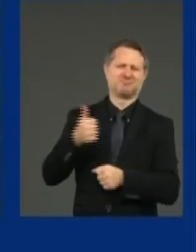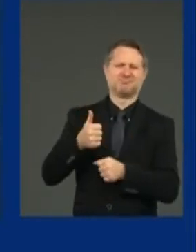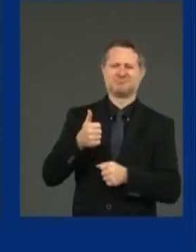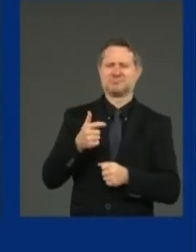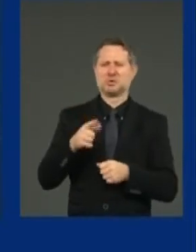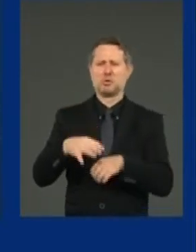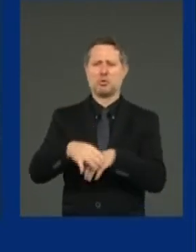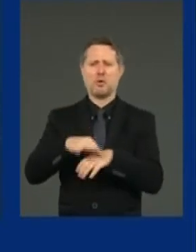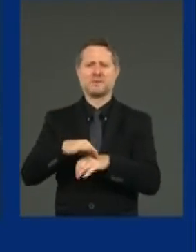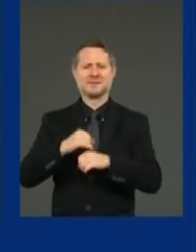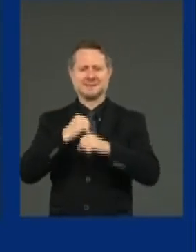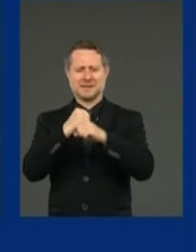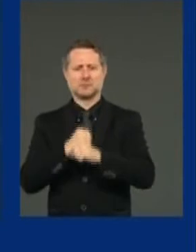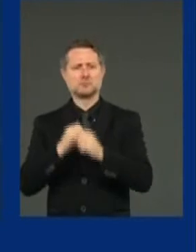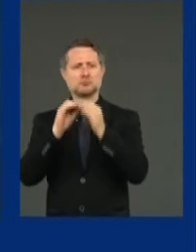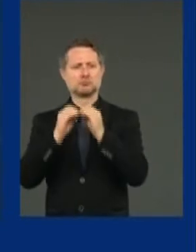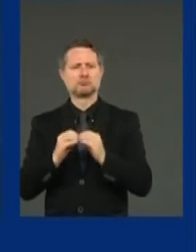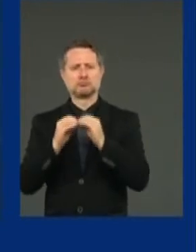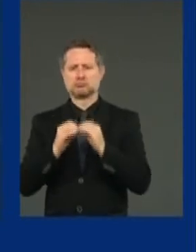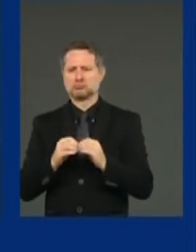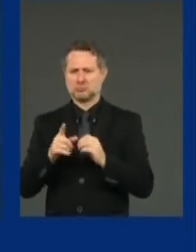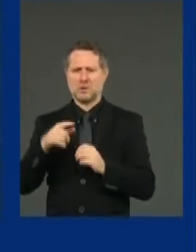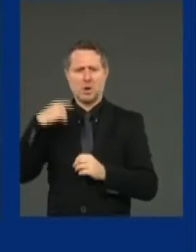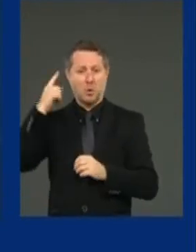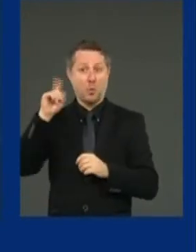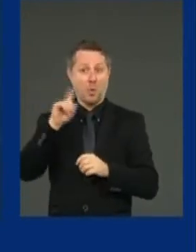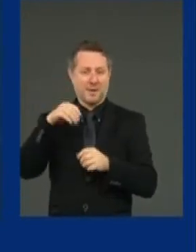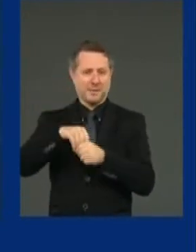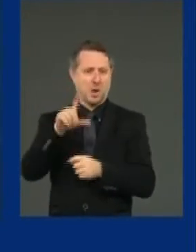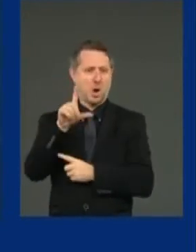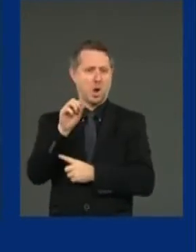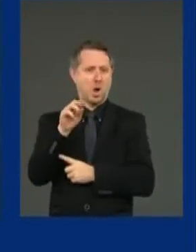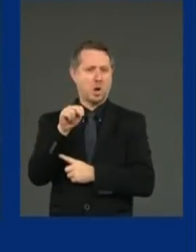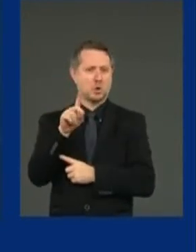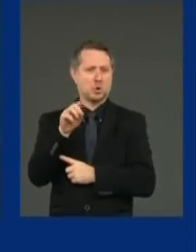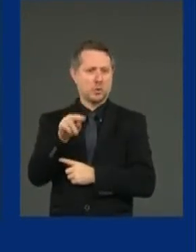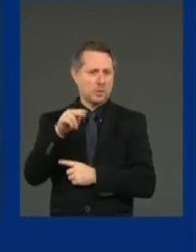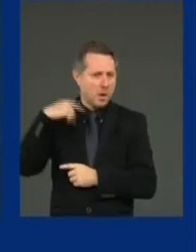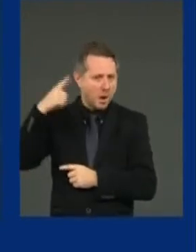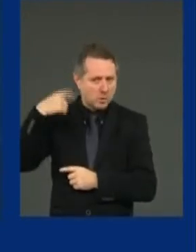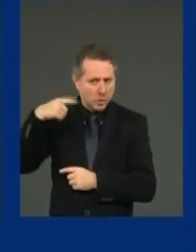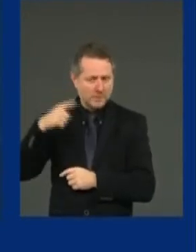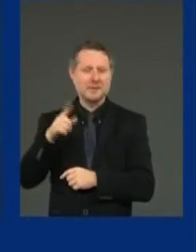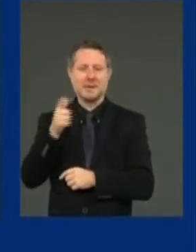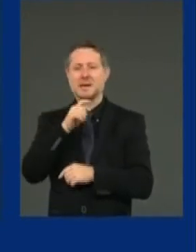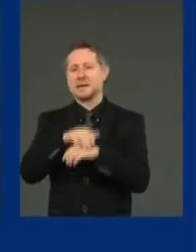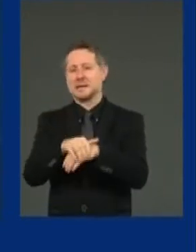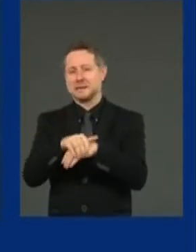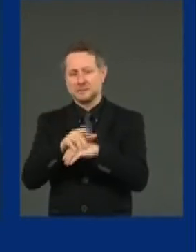THE STATE OF NEW YORK. THE DOCTOR IS A SENIOR LECTURER IN GEOSTATISTICS AT THE IMPERIAL